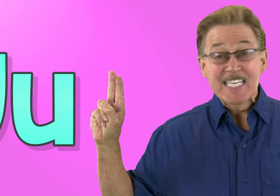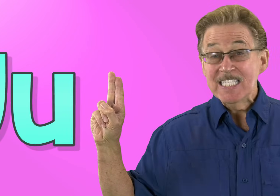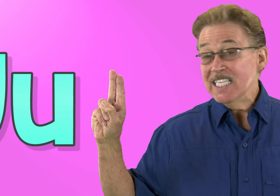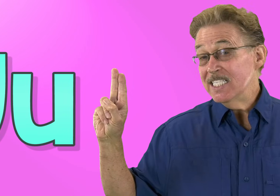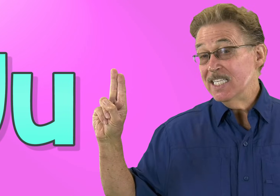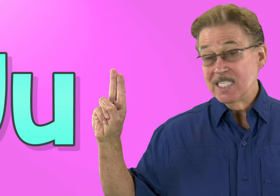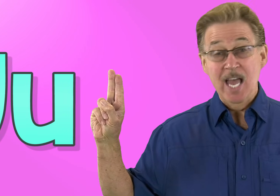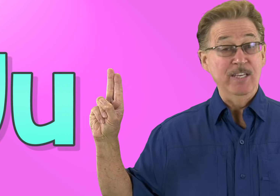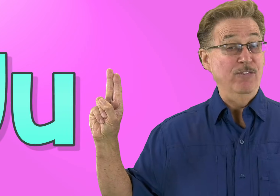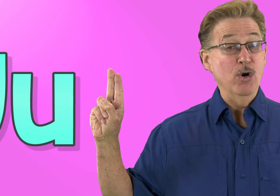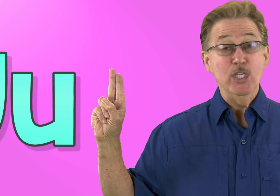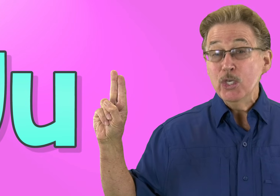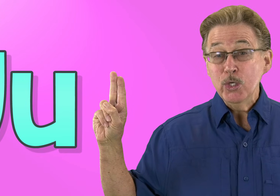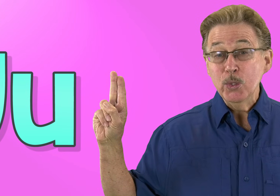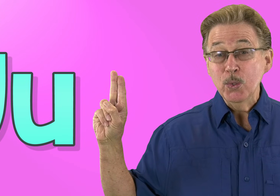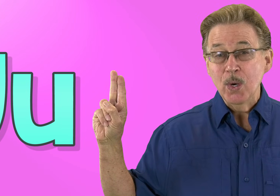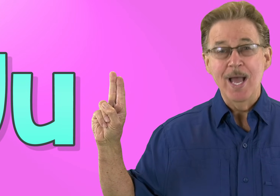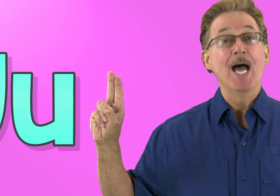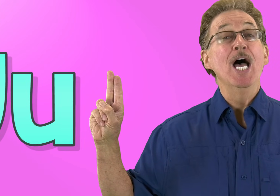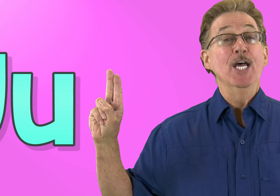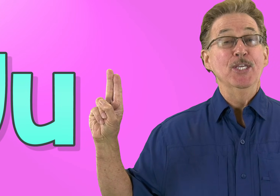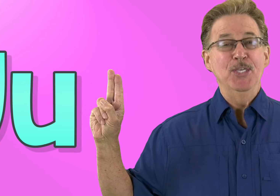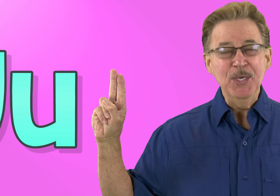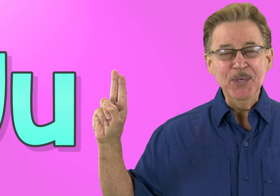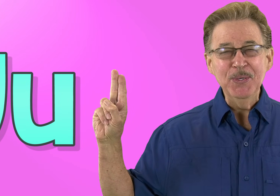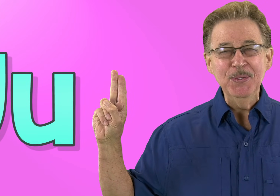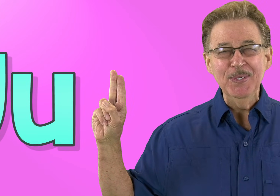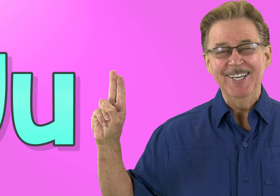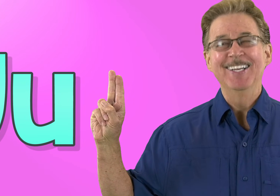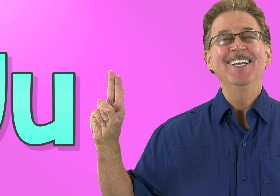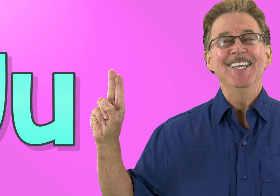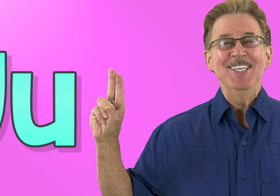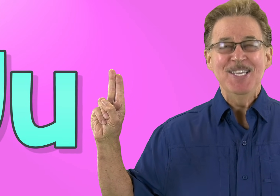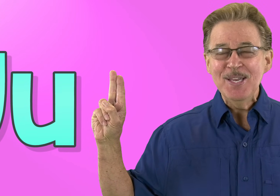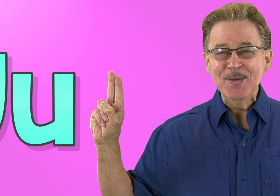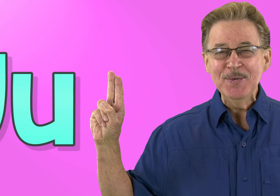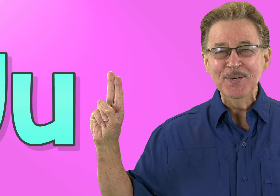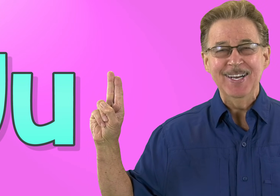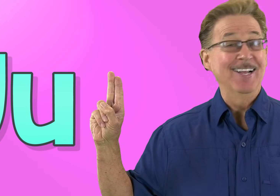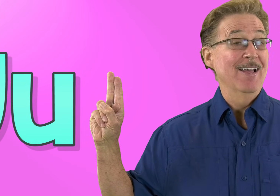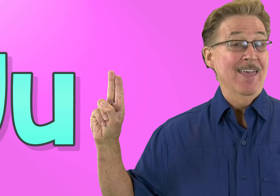This is the sign for U u, U u, U u